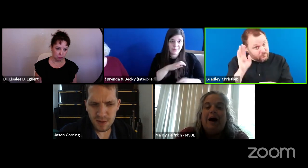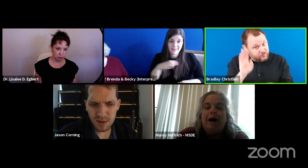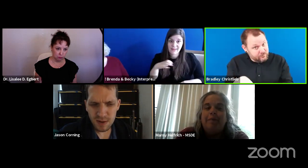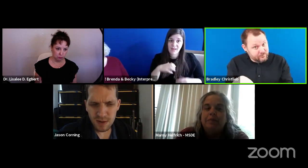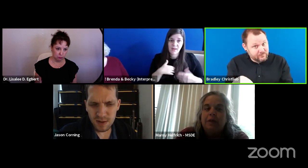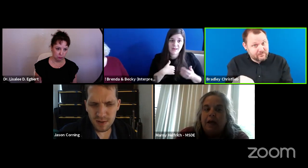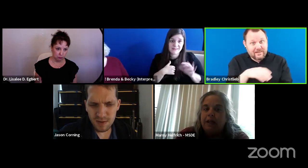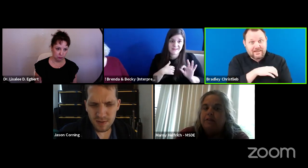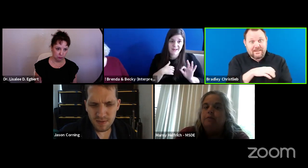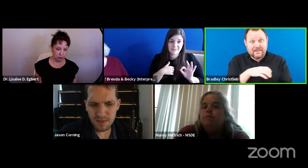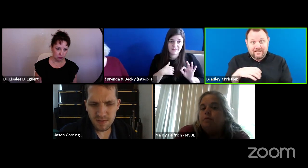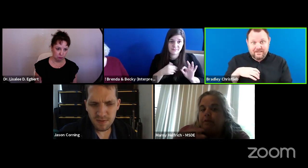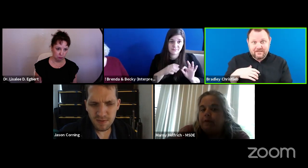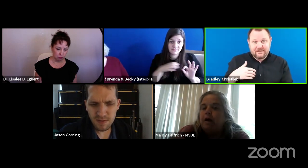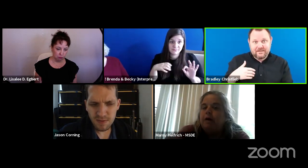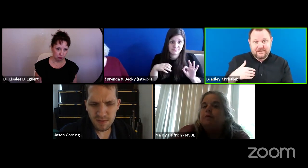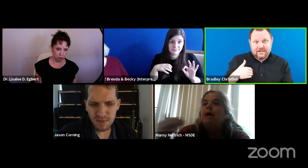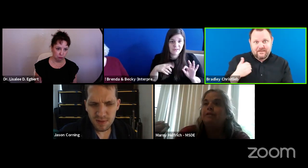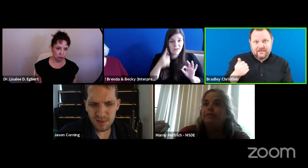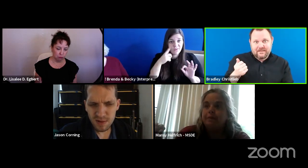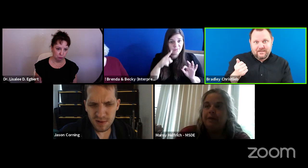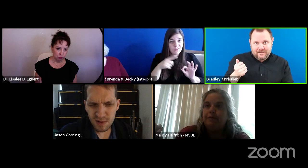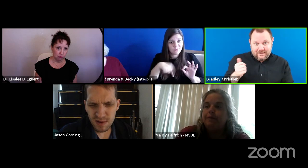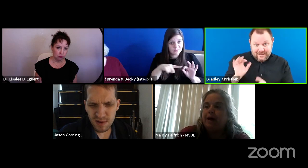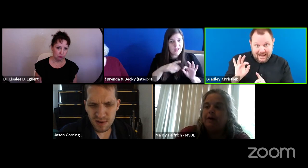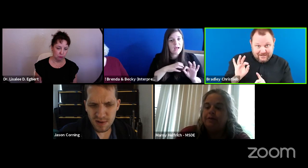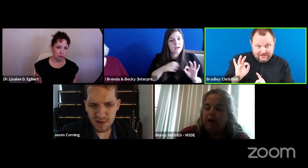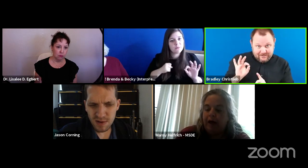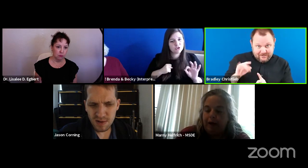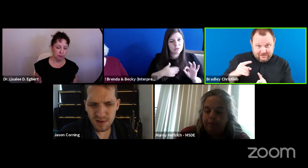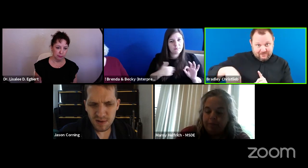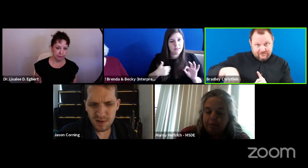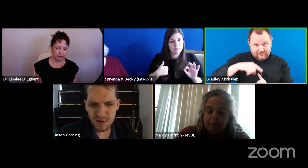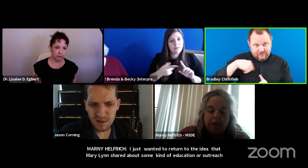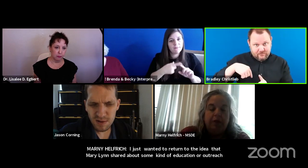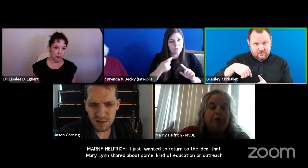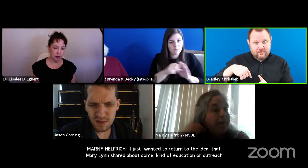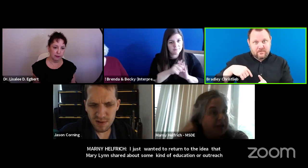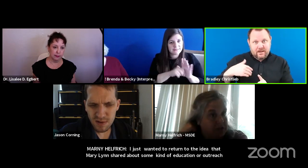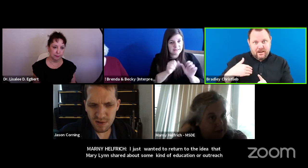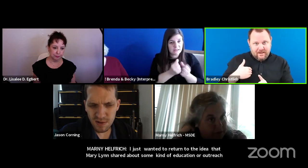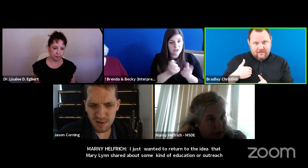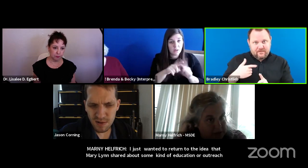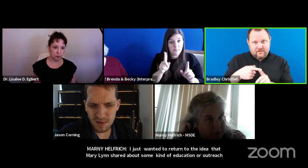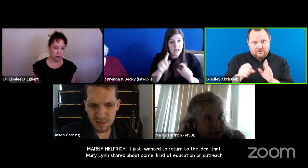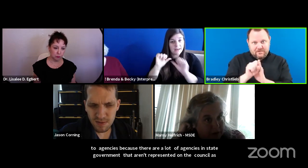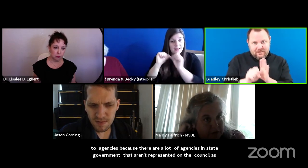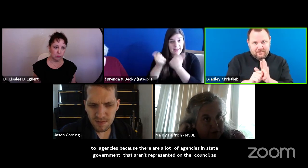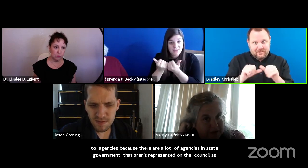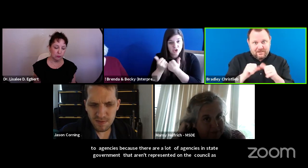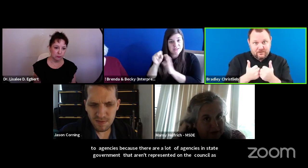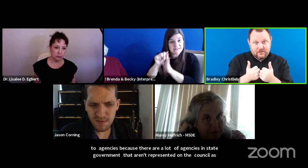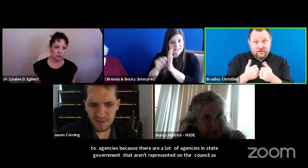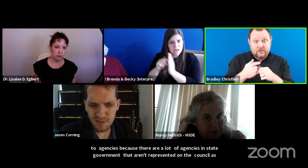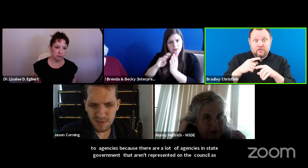Sort of a reminder maybe about, you know, the obligations of state agencies under Section